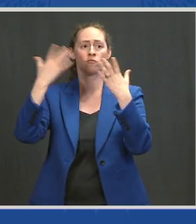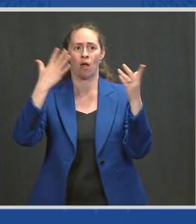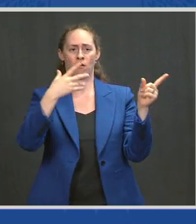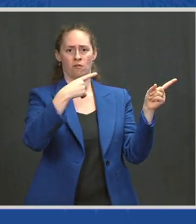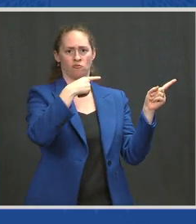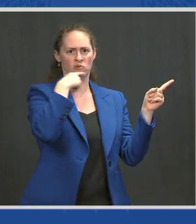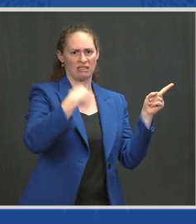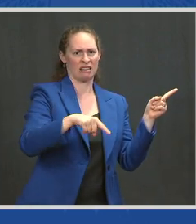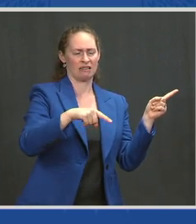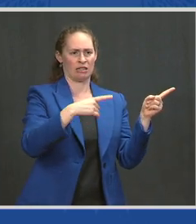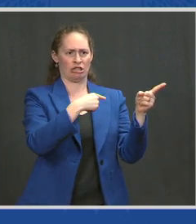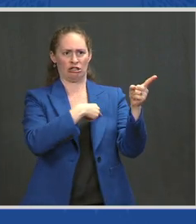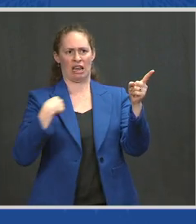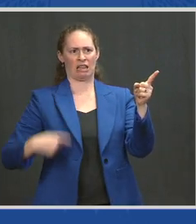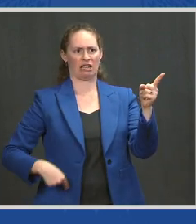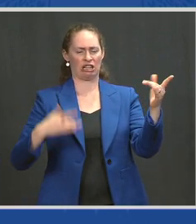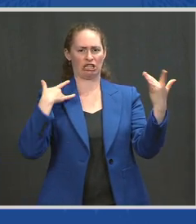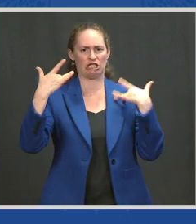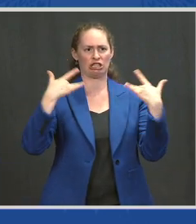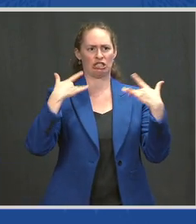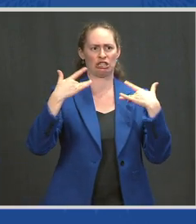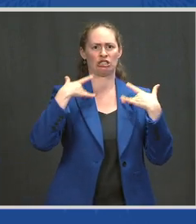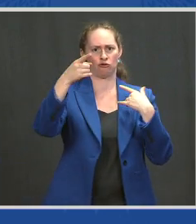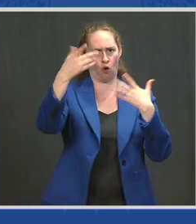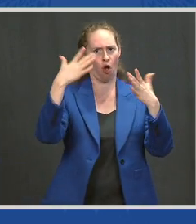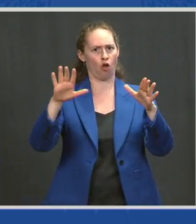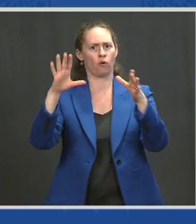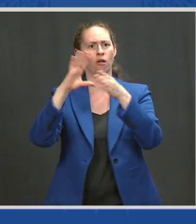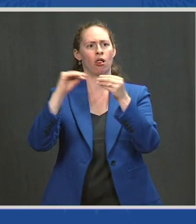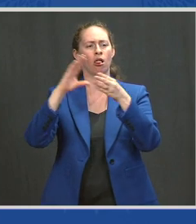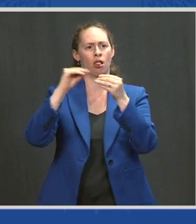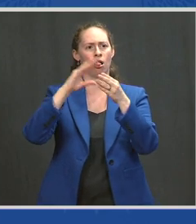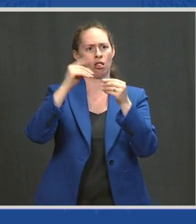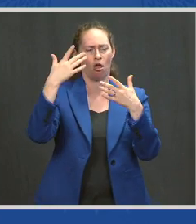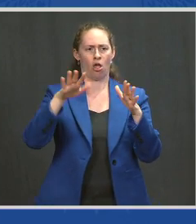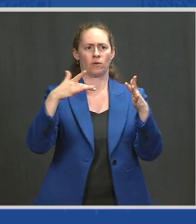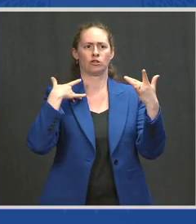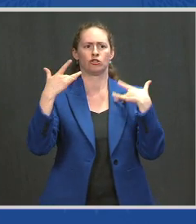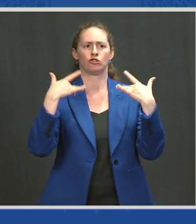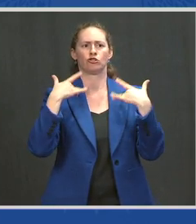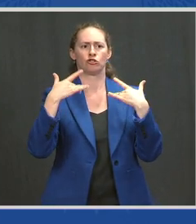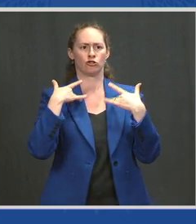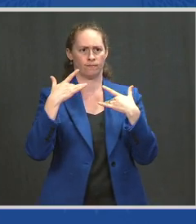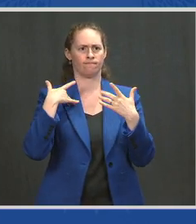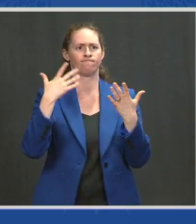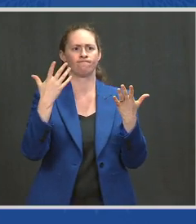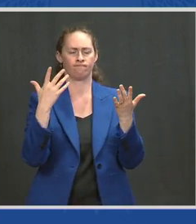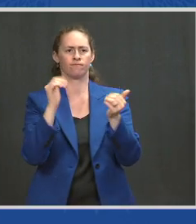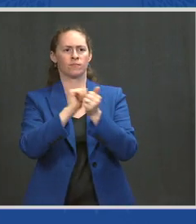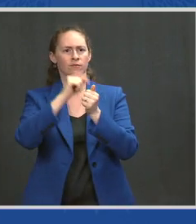you've spoken many times about how you have spent perhaps more time with President Xi than any other world leader.